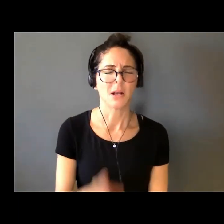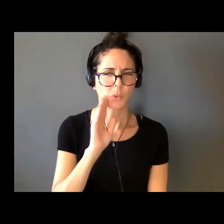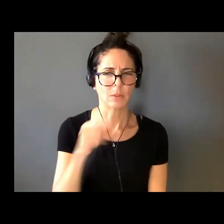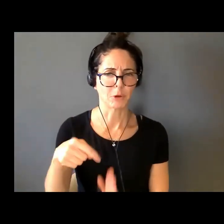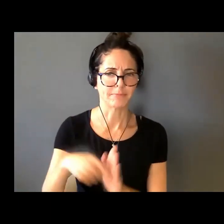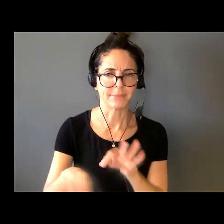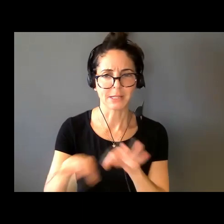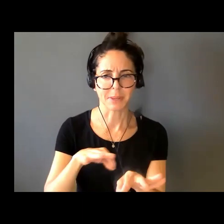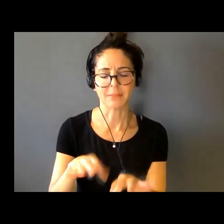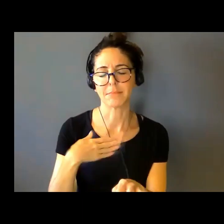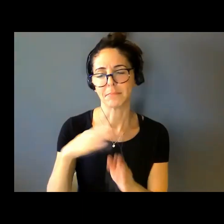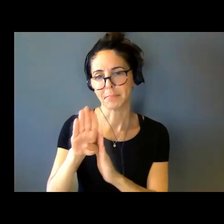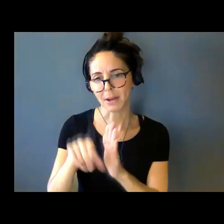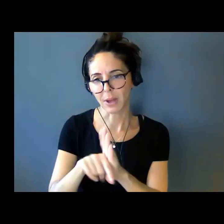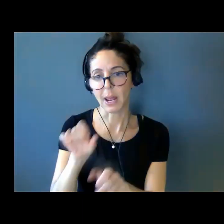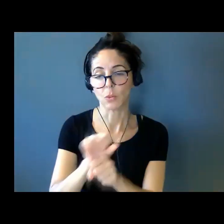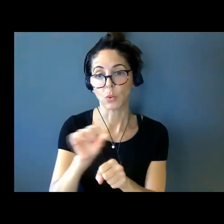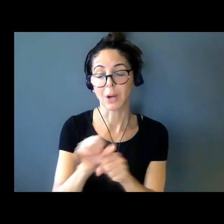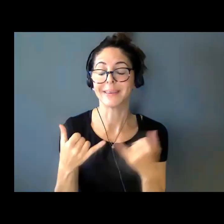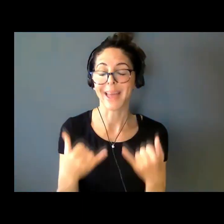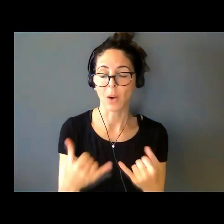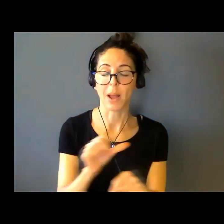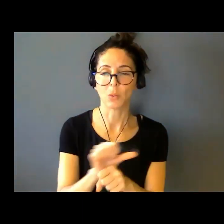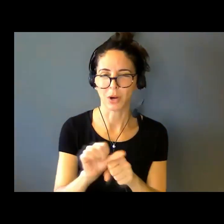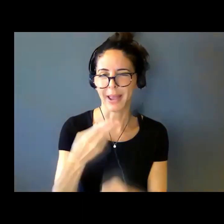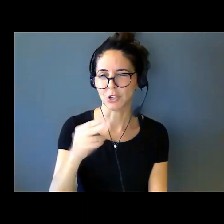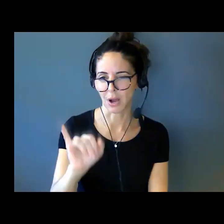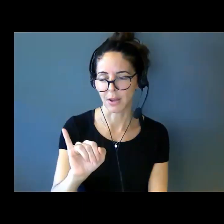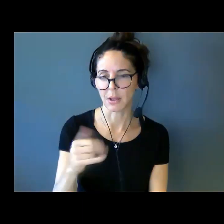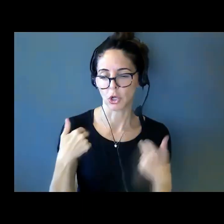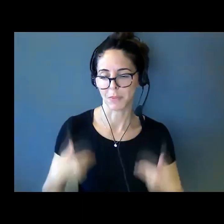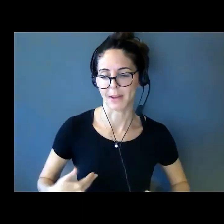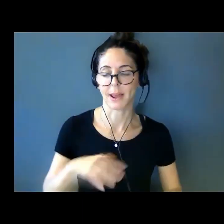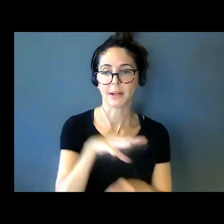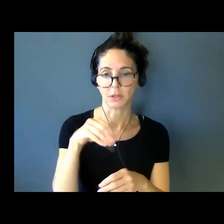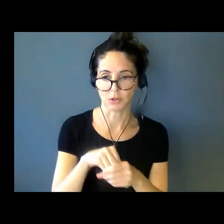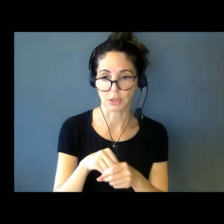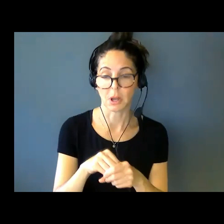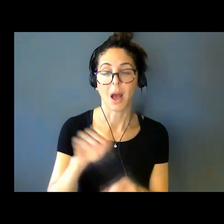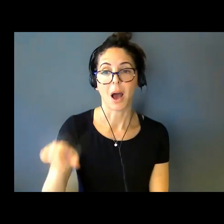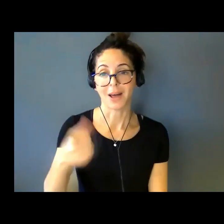I'm currently working for Humanity and Inclusion, also known in some francophone countries with the